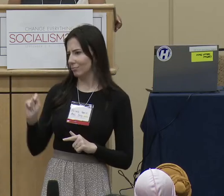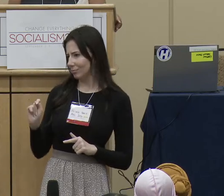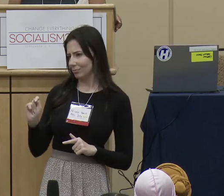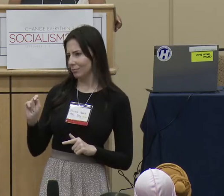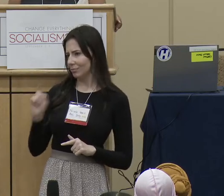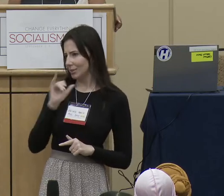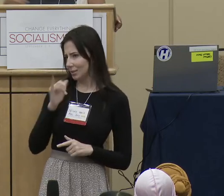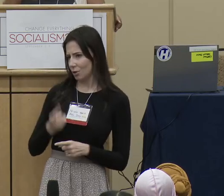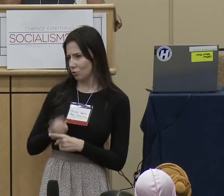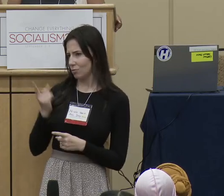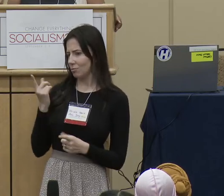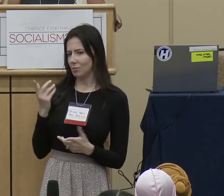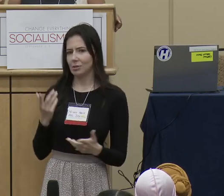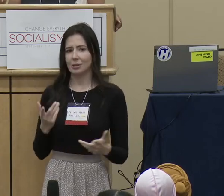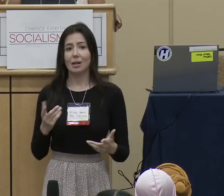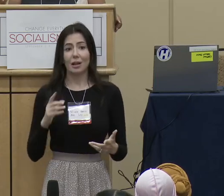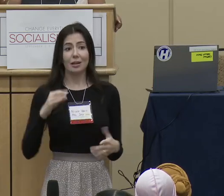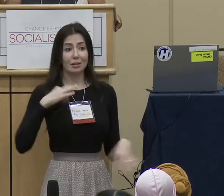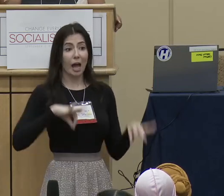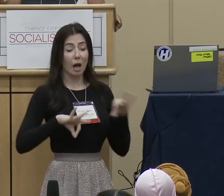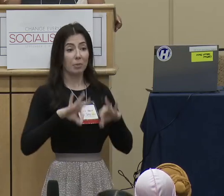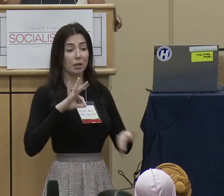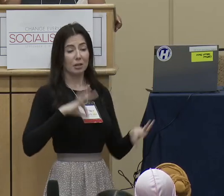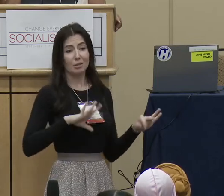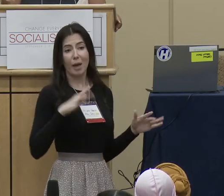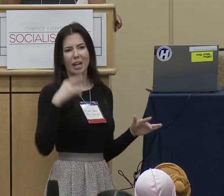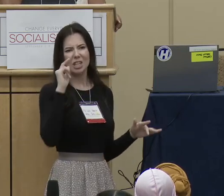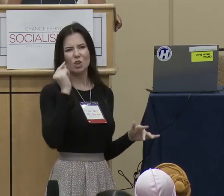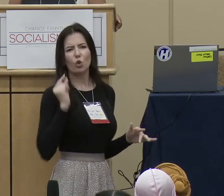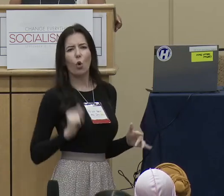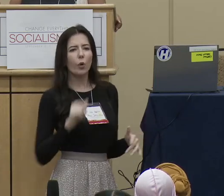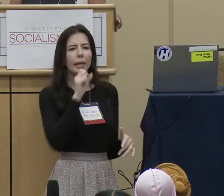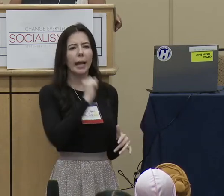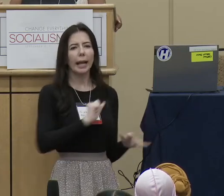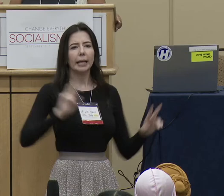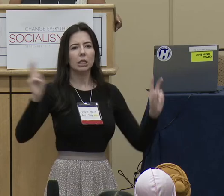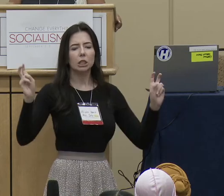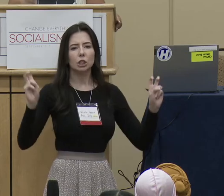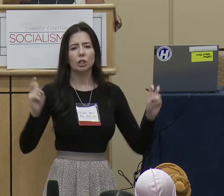Detroit. So, the idea that capitalism had this golden age, yes, capitalism has gone through